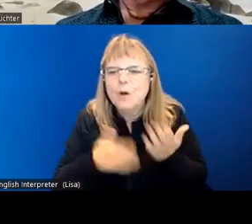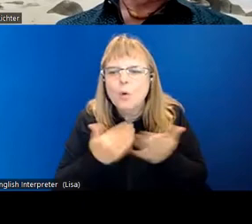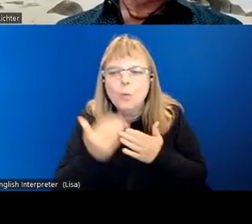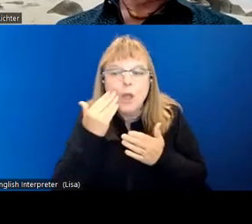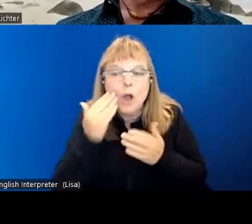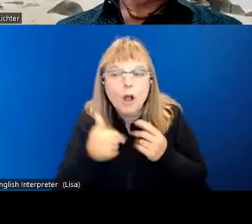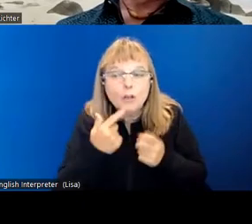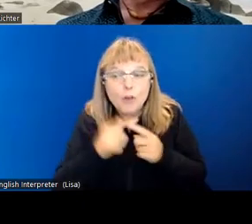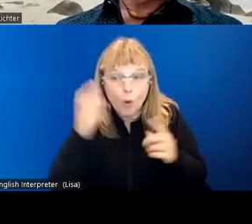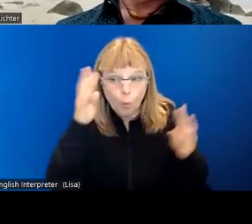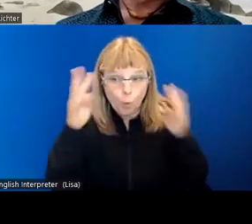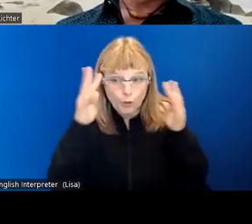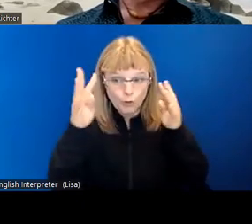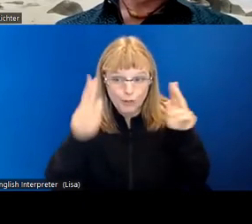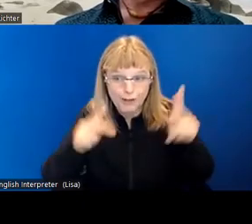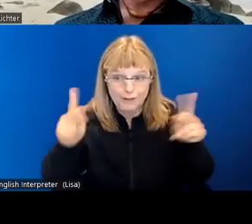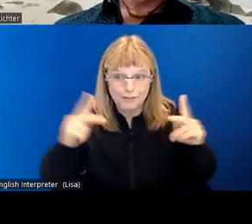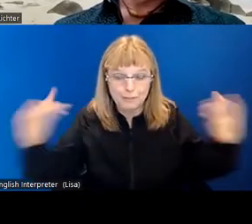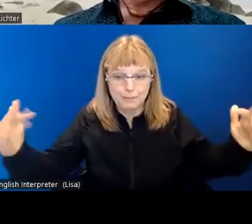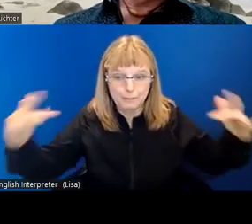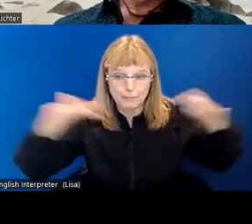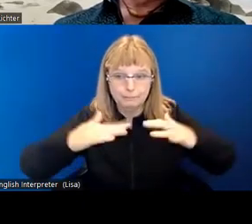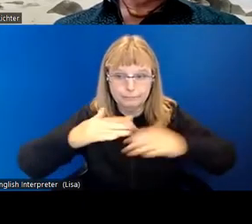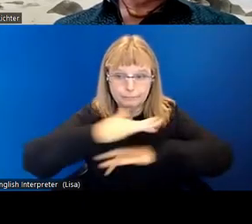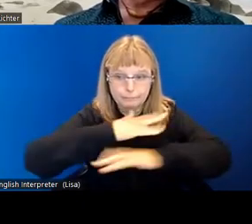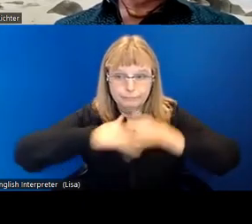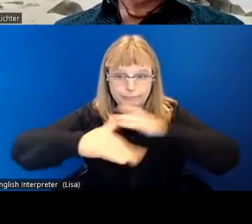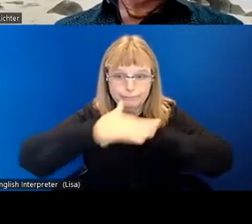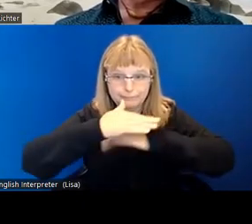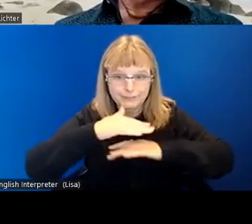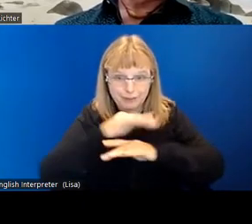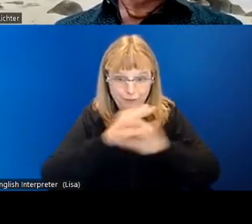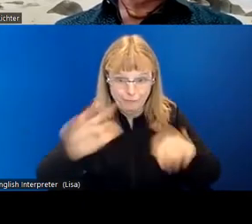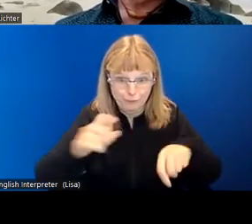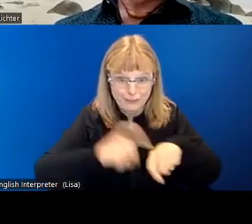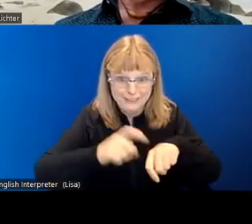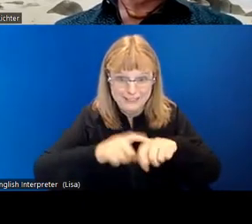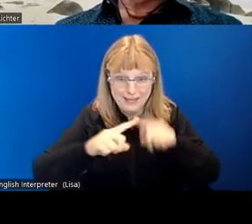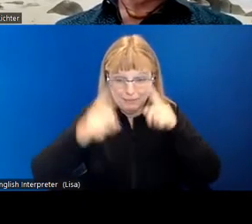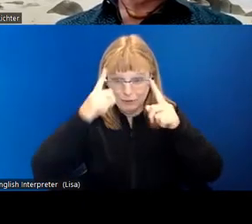get into a room together and can just have like free time to dream and network and think.